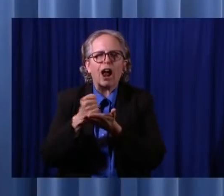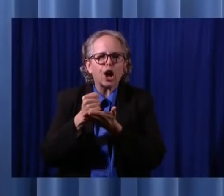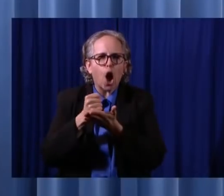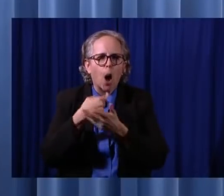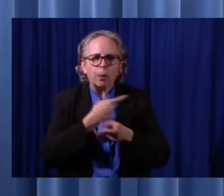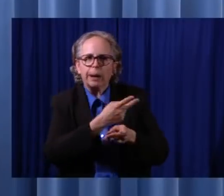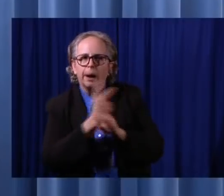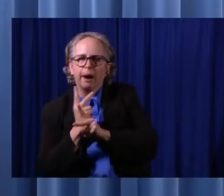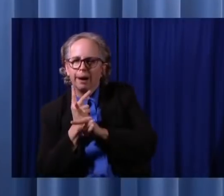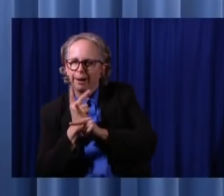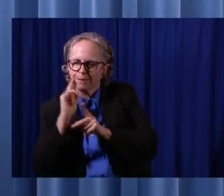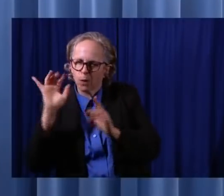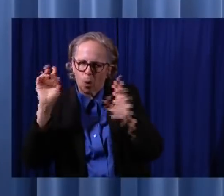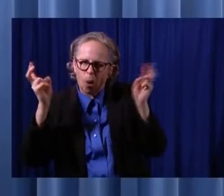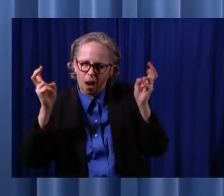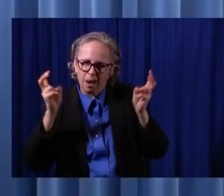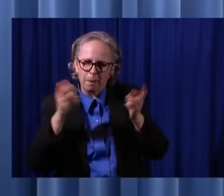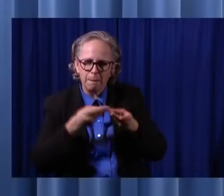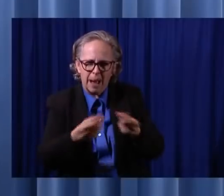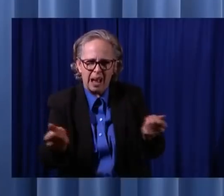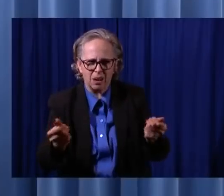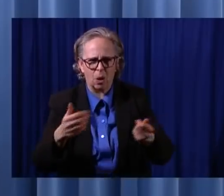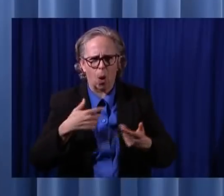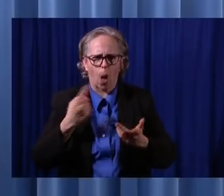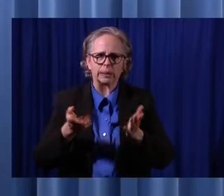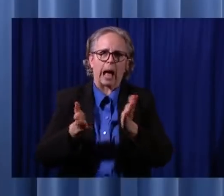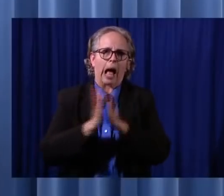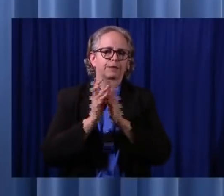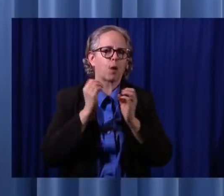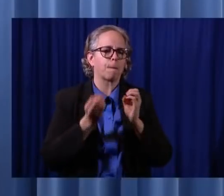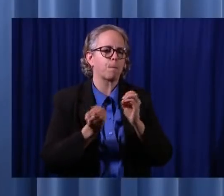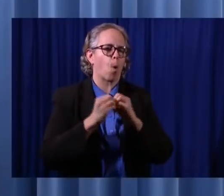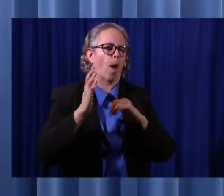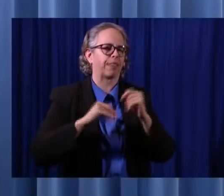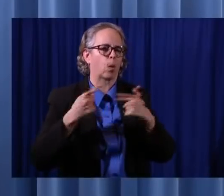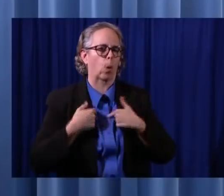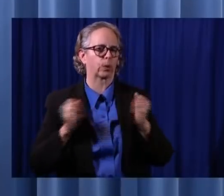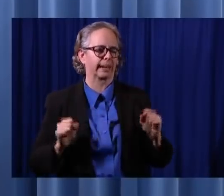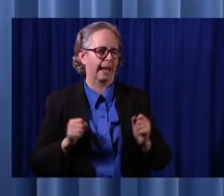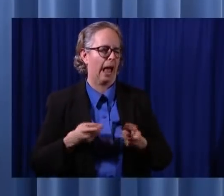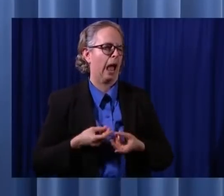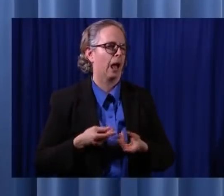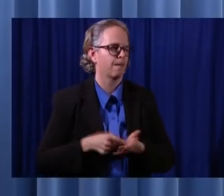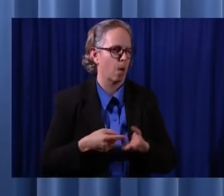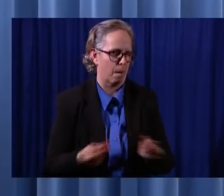OF CREDIT OF 3.1 BILLION DOLLARS FROM THE U.S. DEPARTMENT OF LABOR THAT TOTAL EXCEEDS WHAT